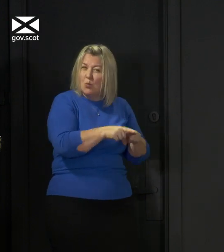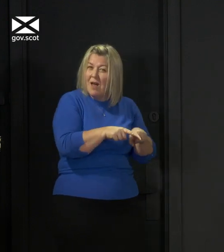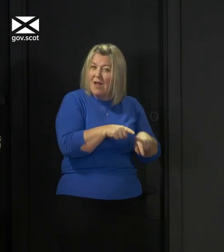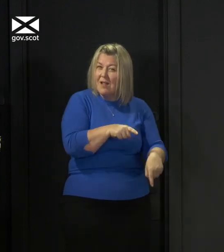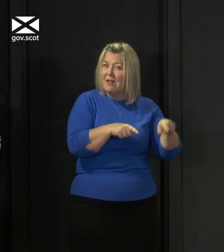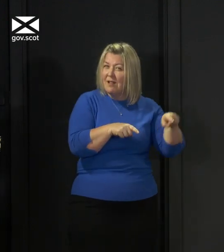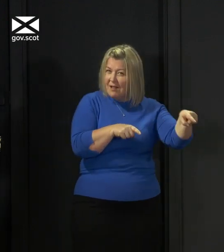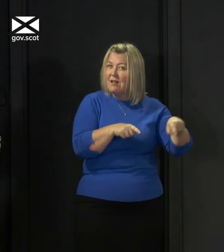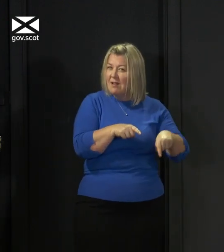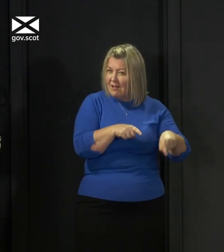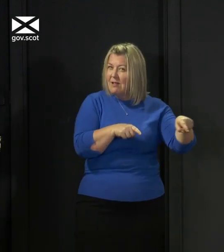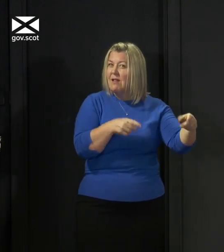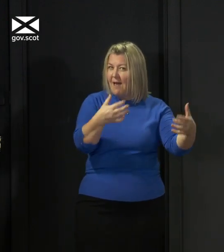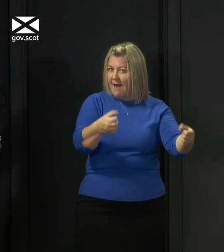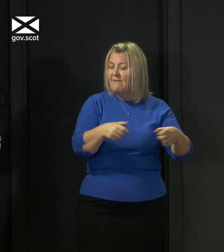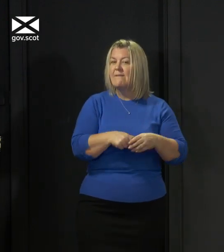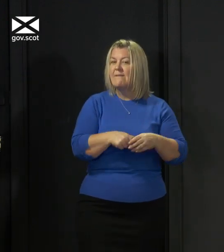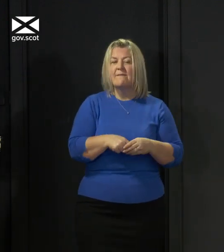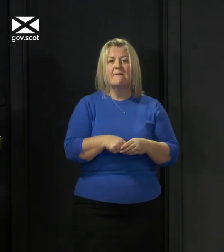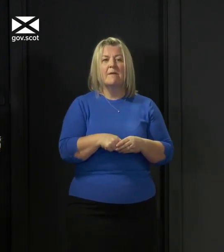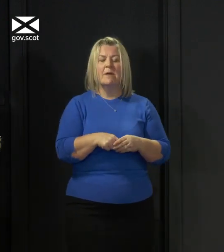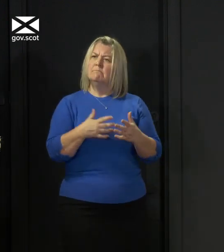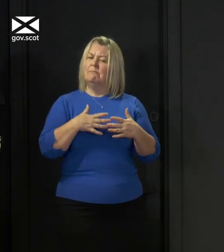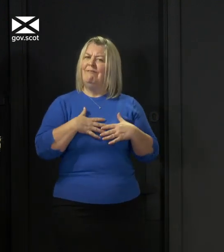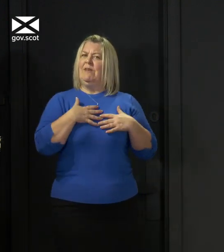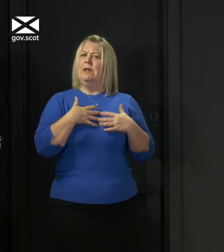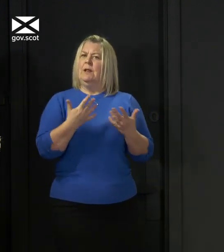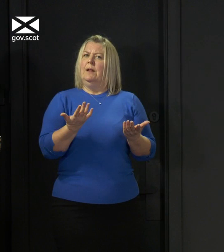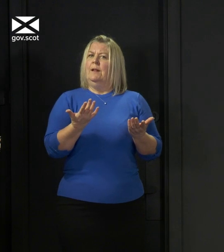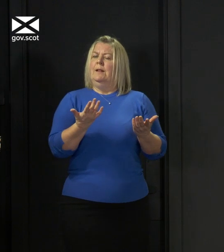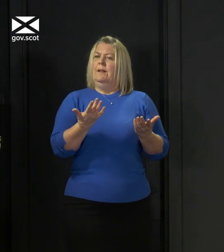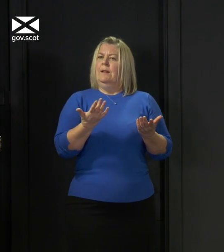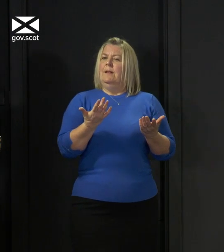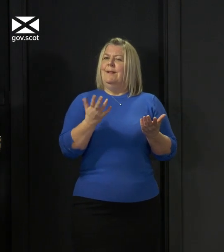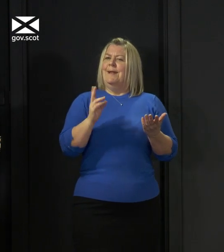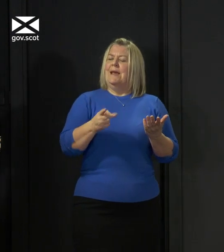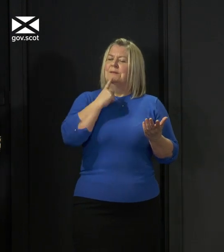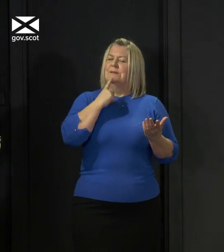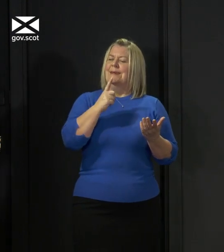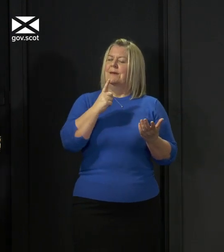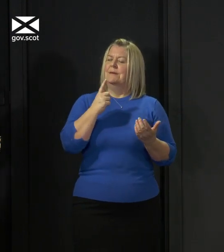got a fairly strong hesitate again to see I'm never complacent about any of